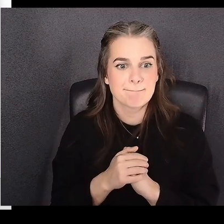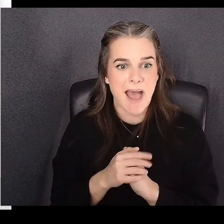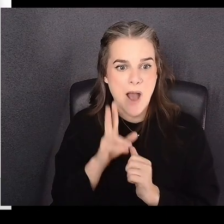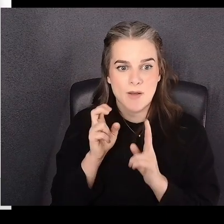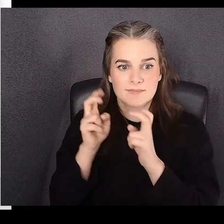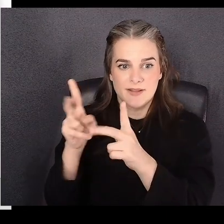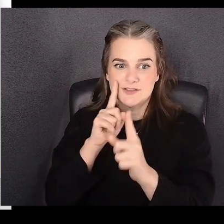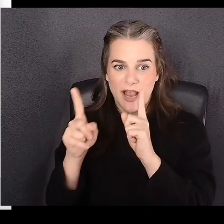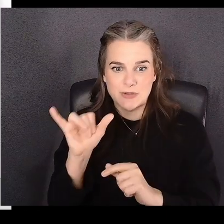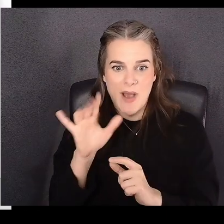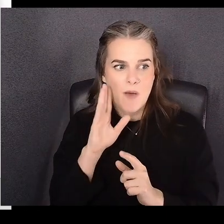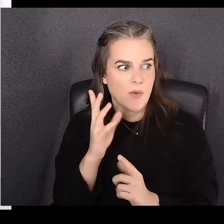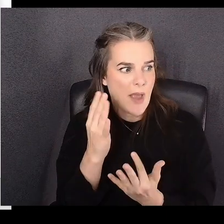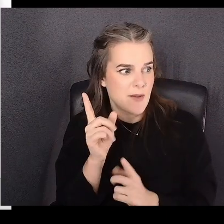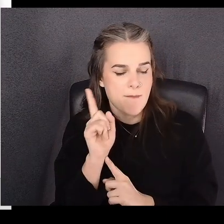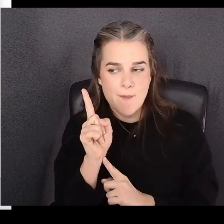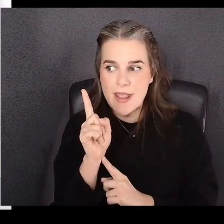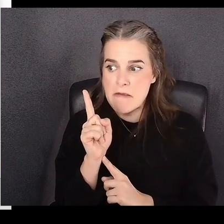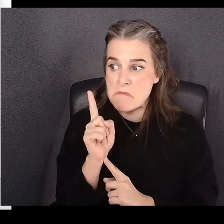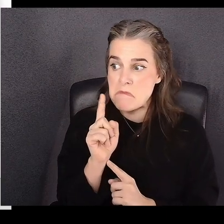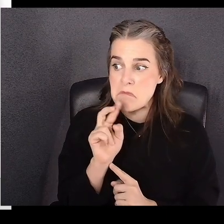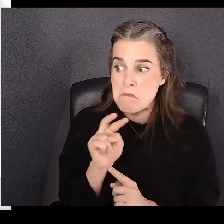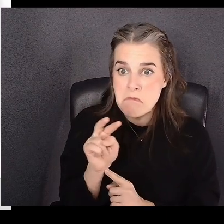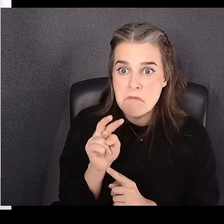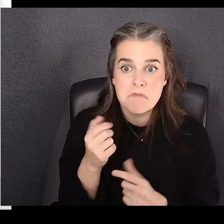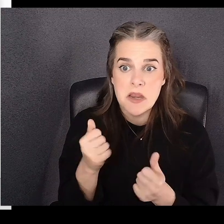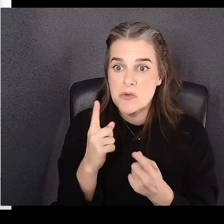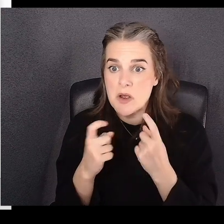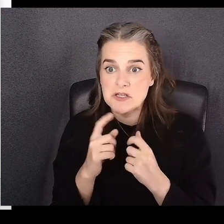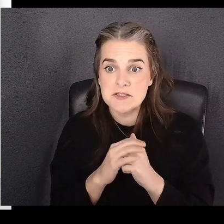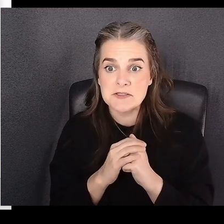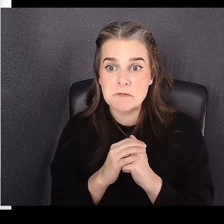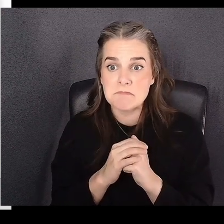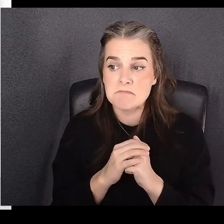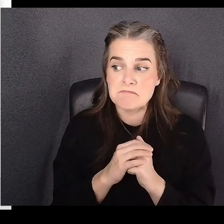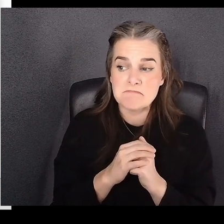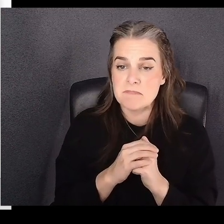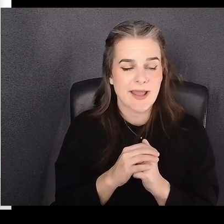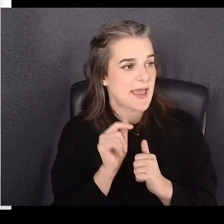to see if anyone has any questions. And even if you don't have a question now and you think of something later,